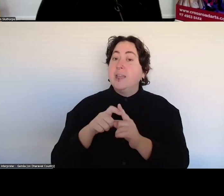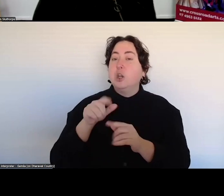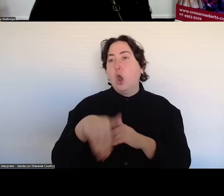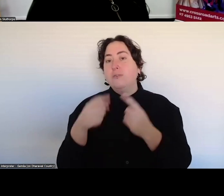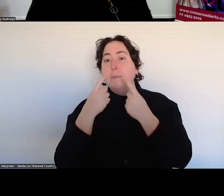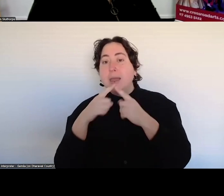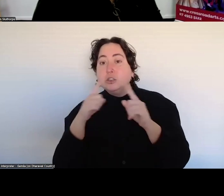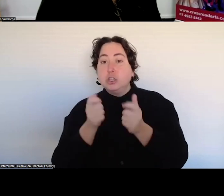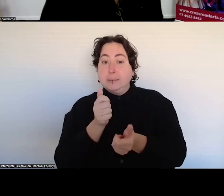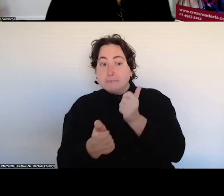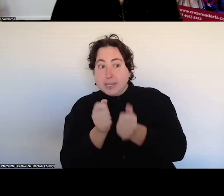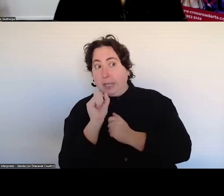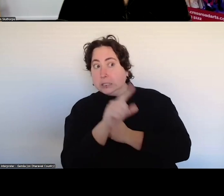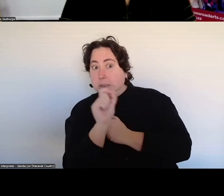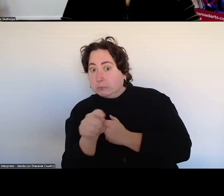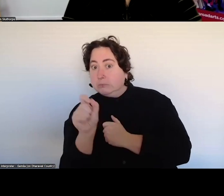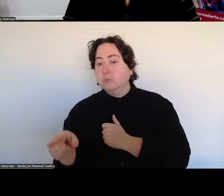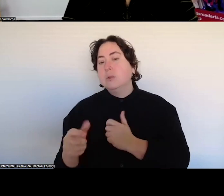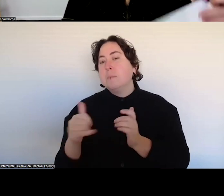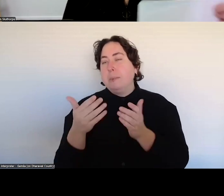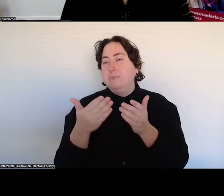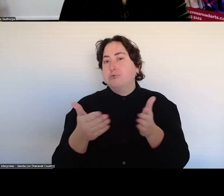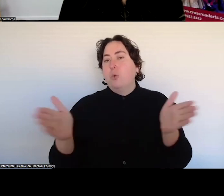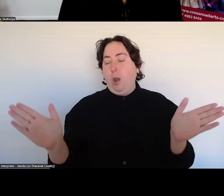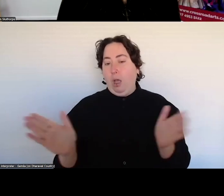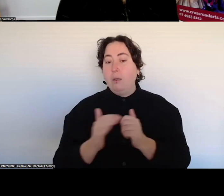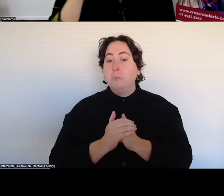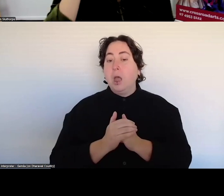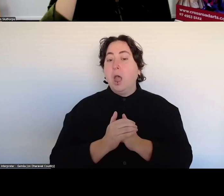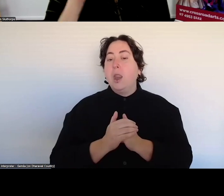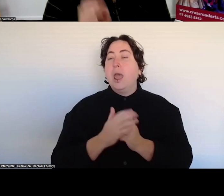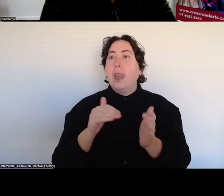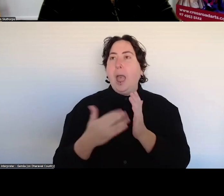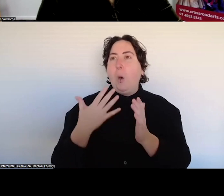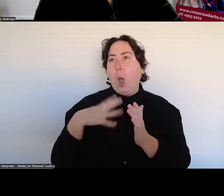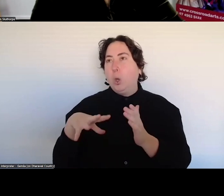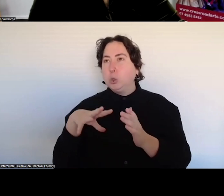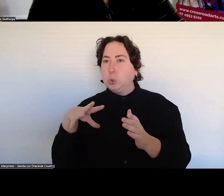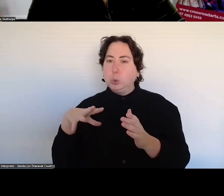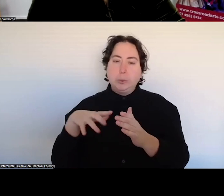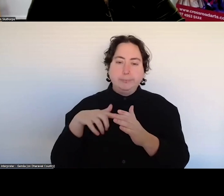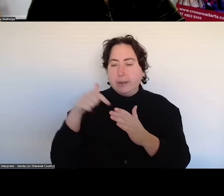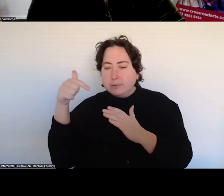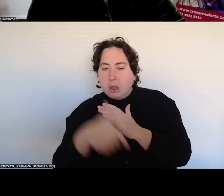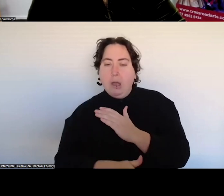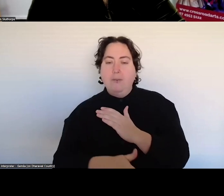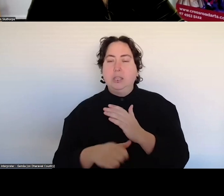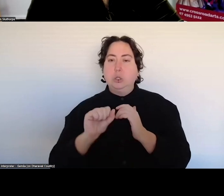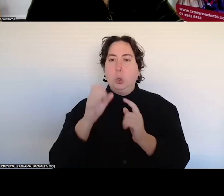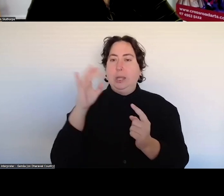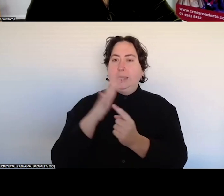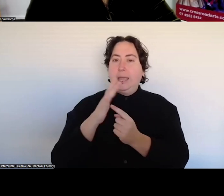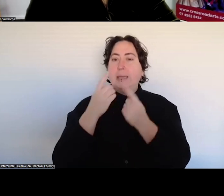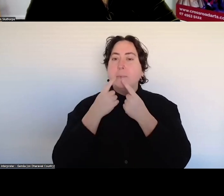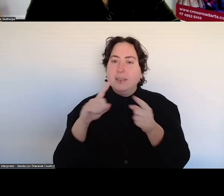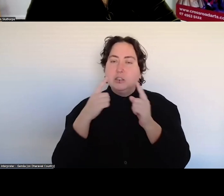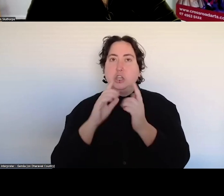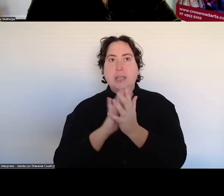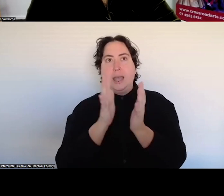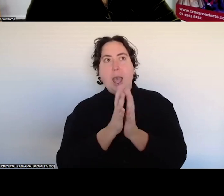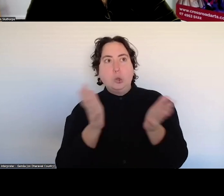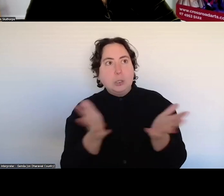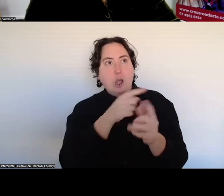messaging, in terms of the key messaging and the case for support. What sort of messages